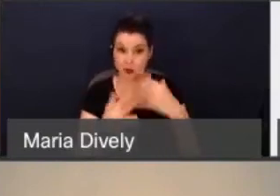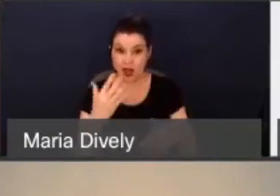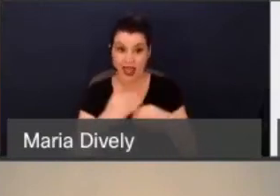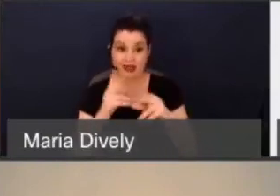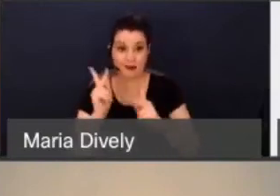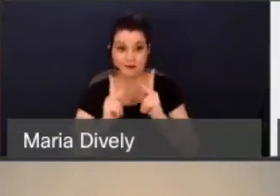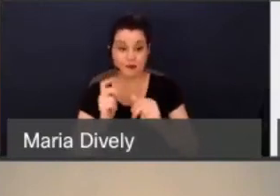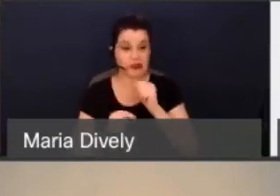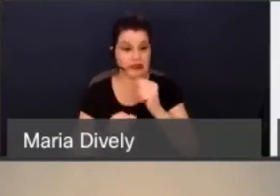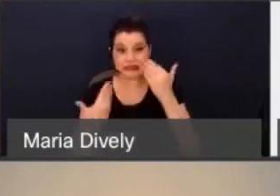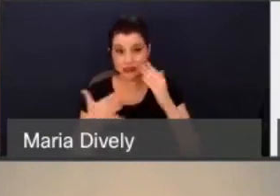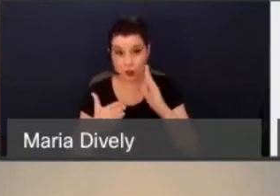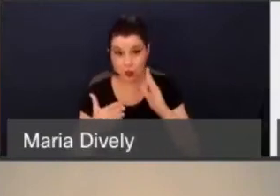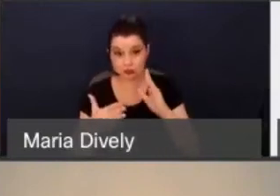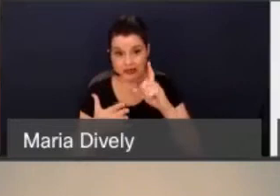people who didn't know to do that.